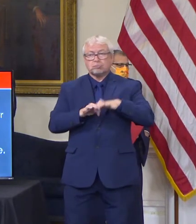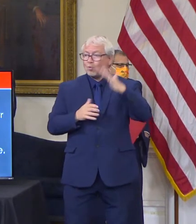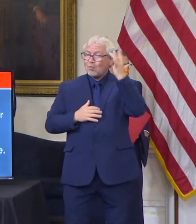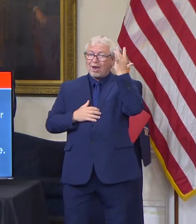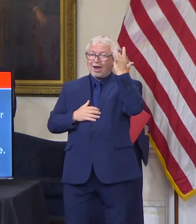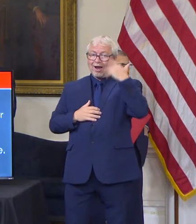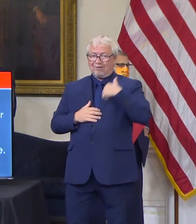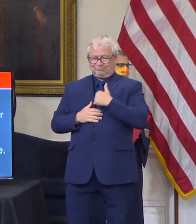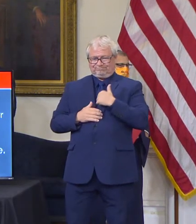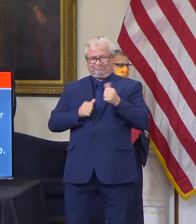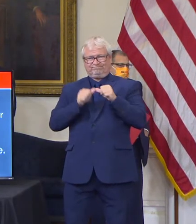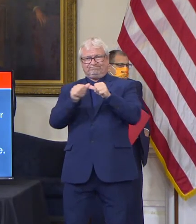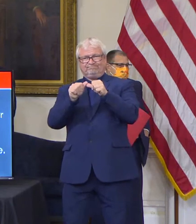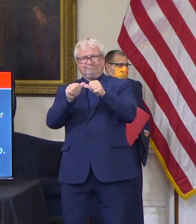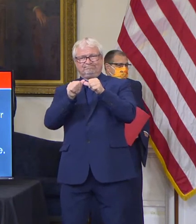and evolving our public health response.